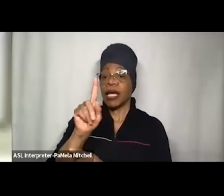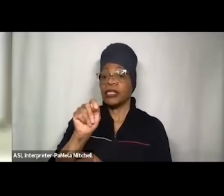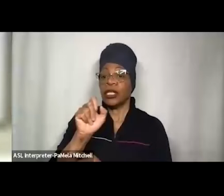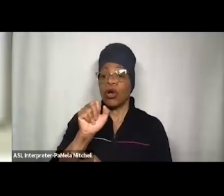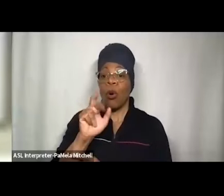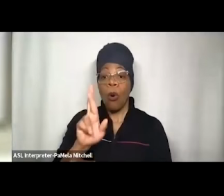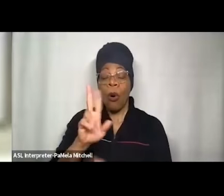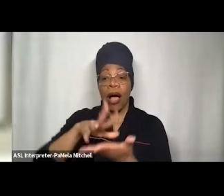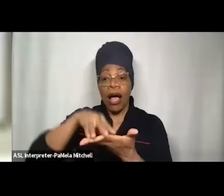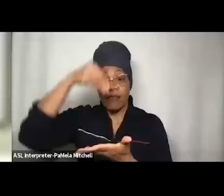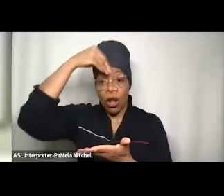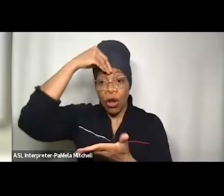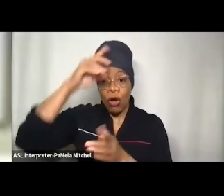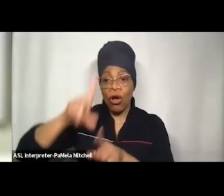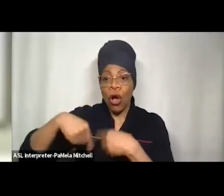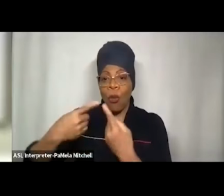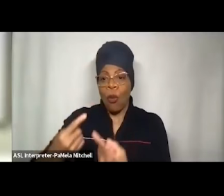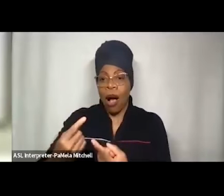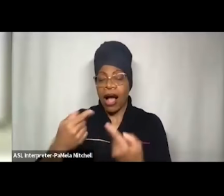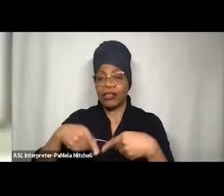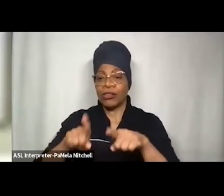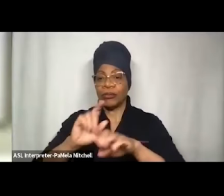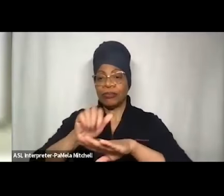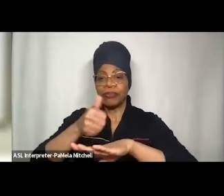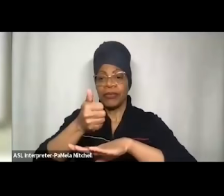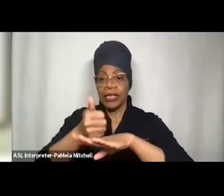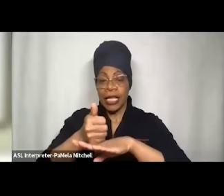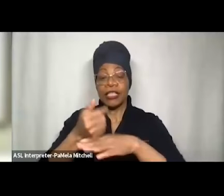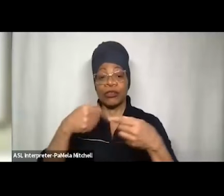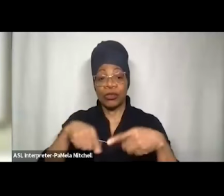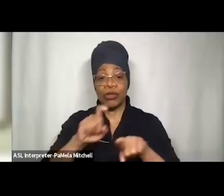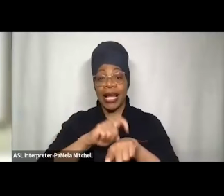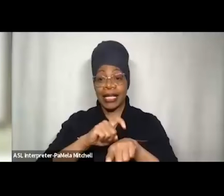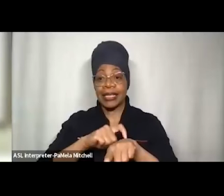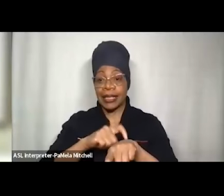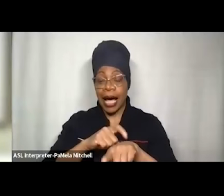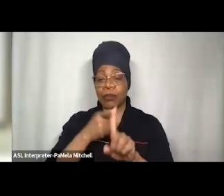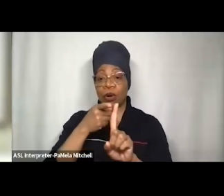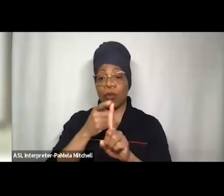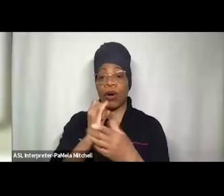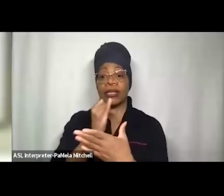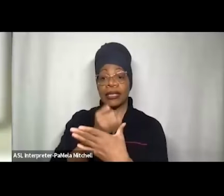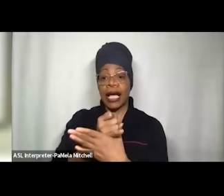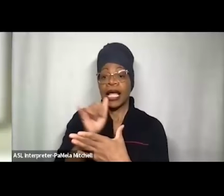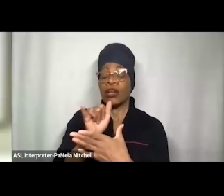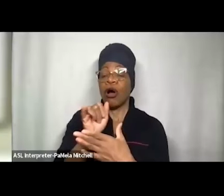So during reentry, we need to make this point of intervention. And then beginning transition planning at intake, again.